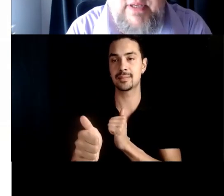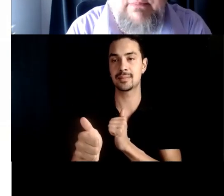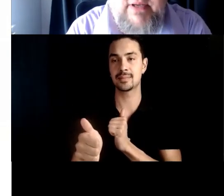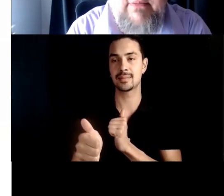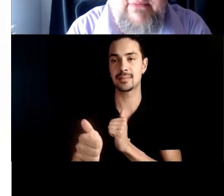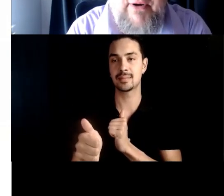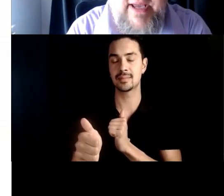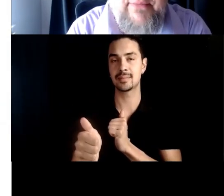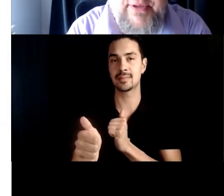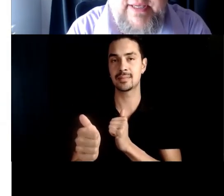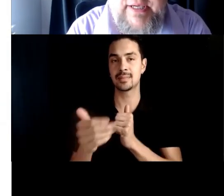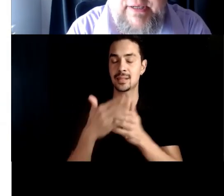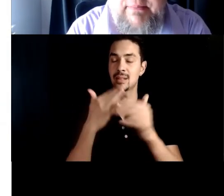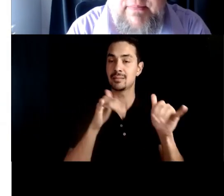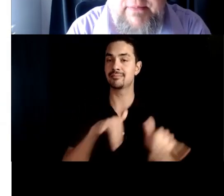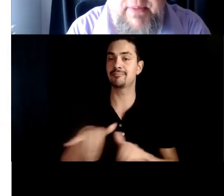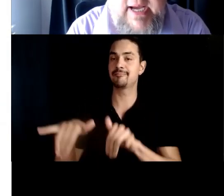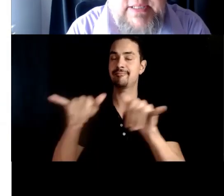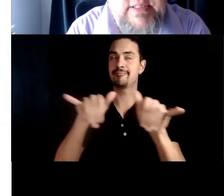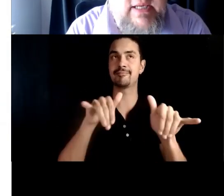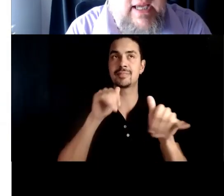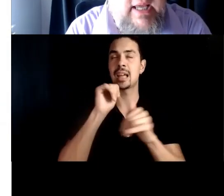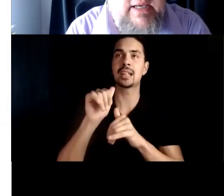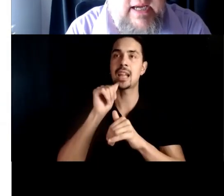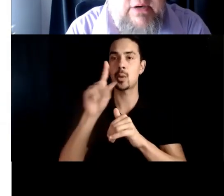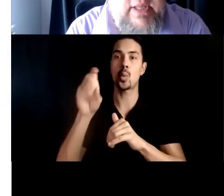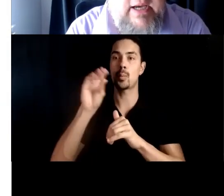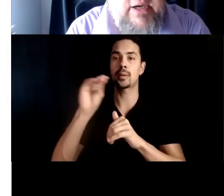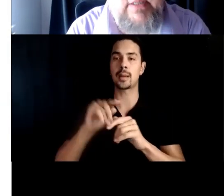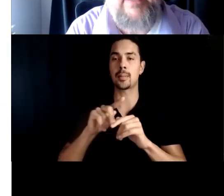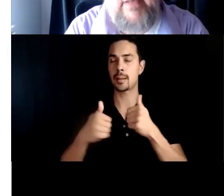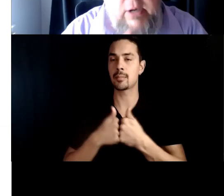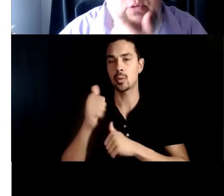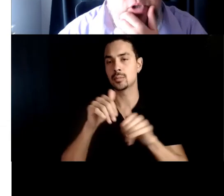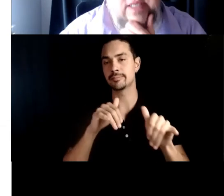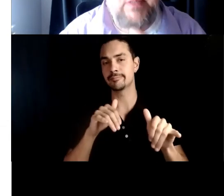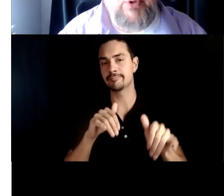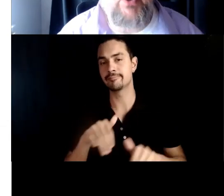but very heavily, it passed and it outlaws prescription